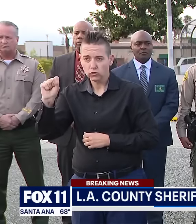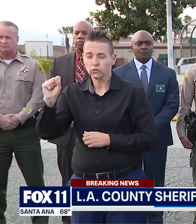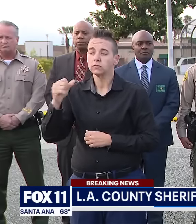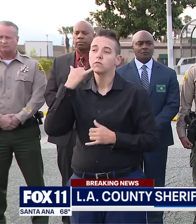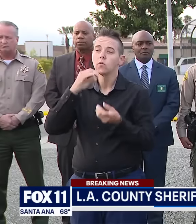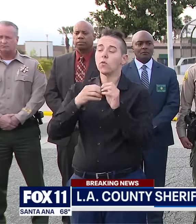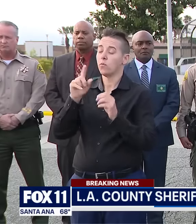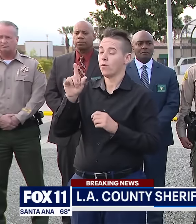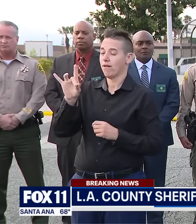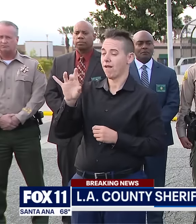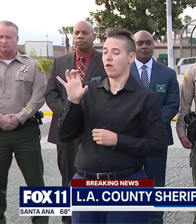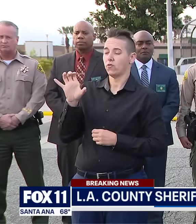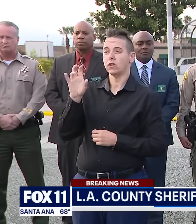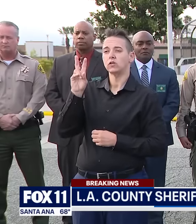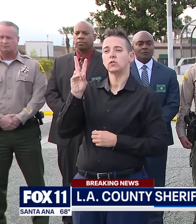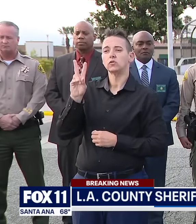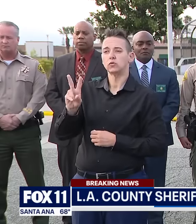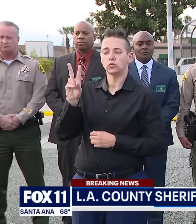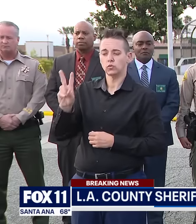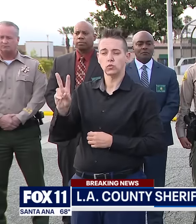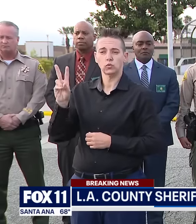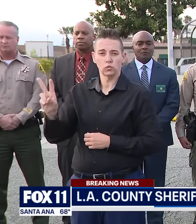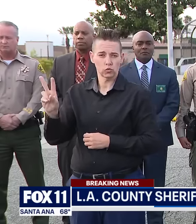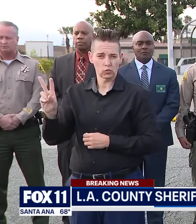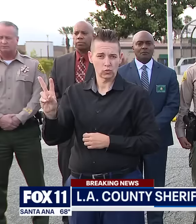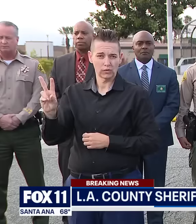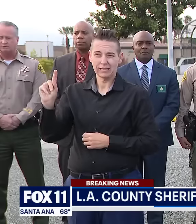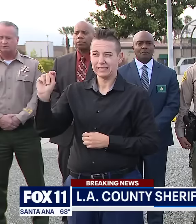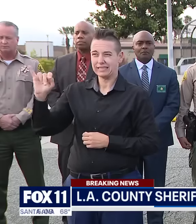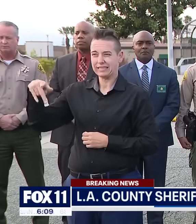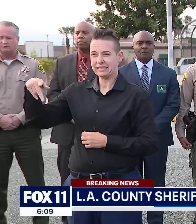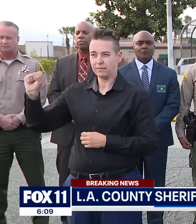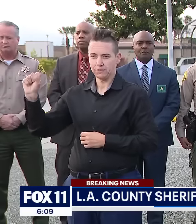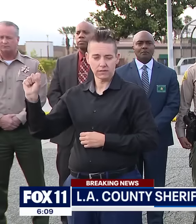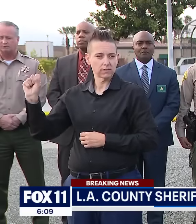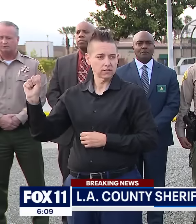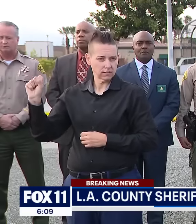have any information, please call our homicide detectives. At